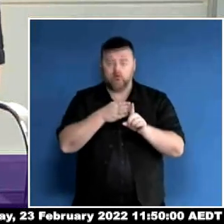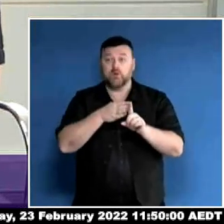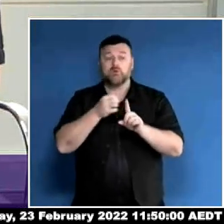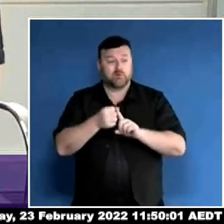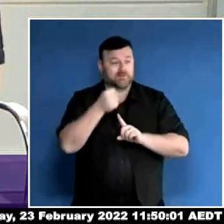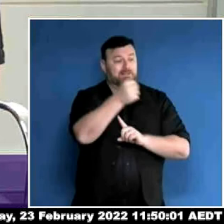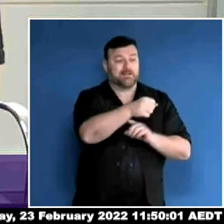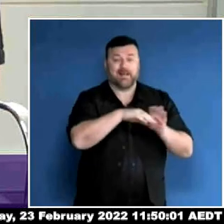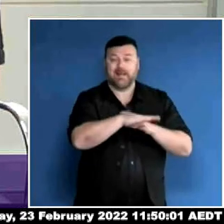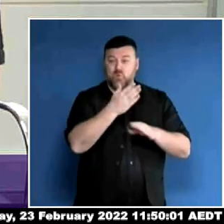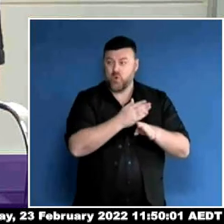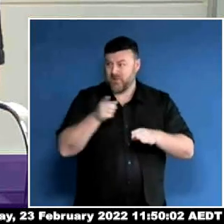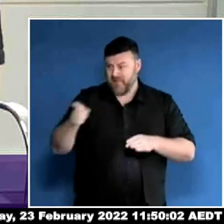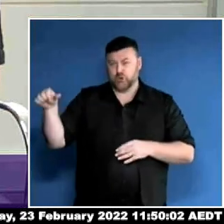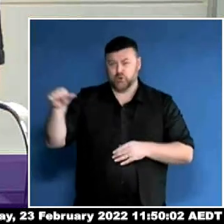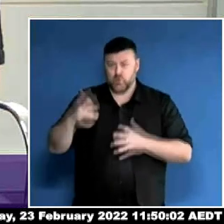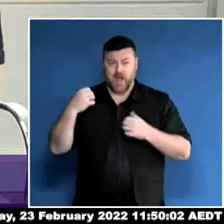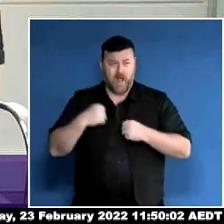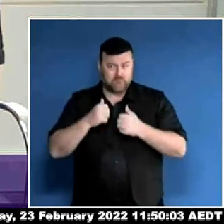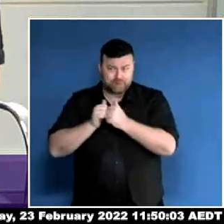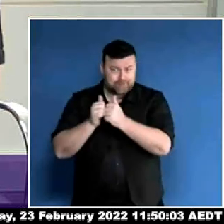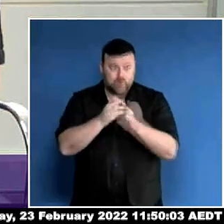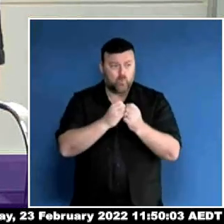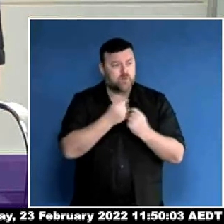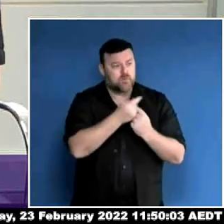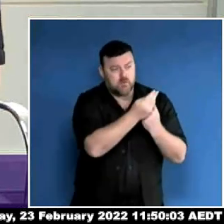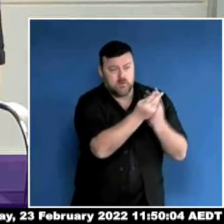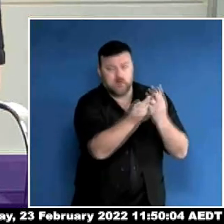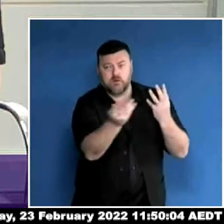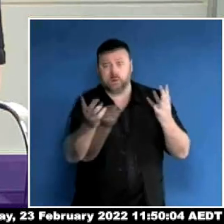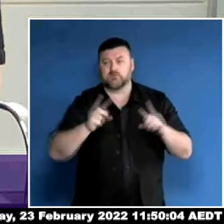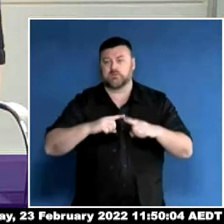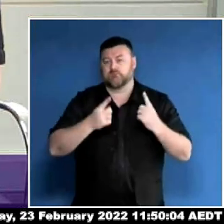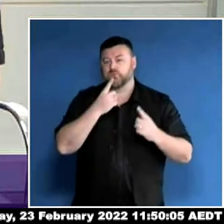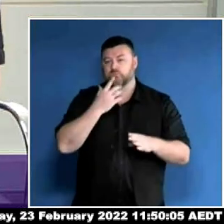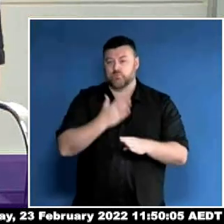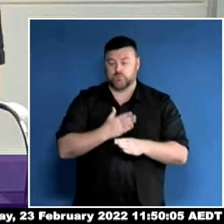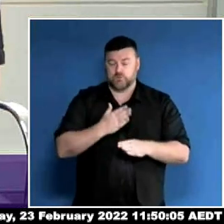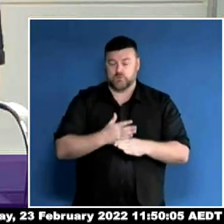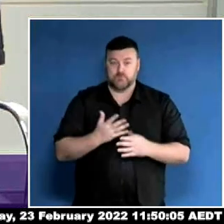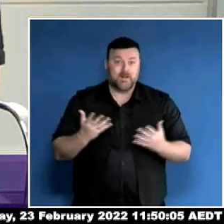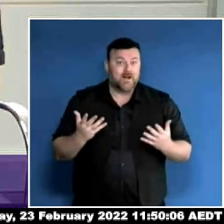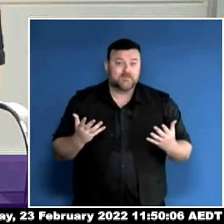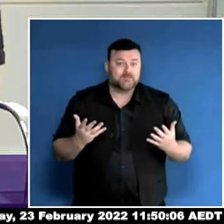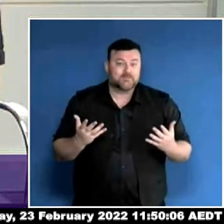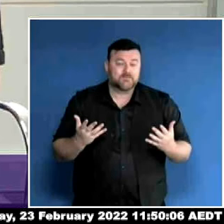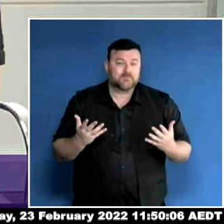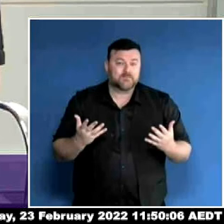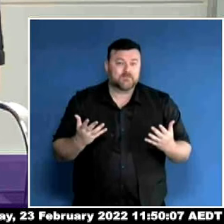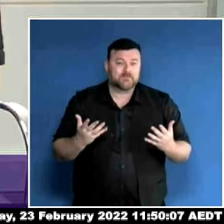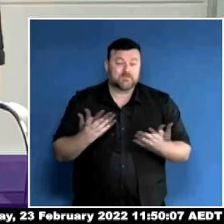It's a broad spread in Australian society. But it's not - it's a lopsided approach to just a very narrow focus of what a disabled